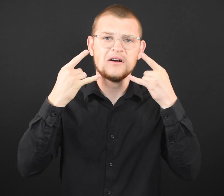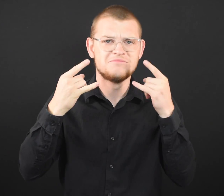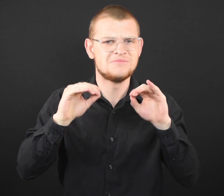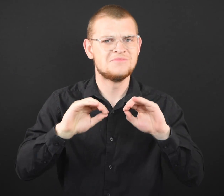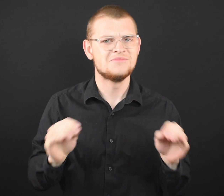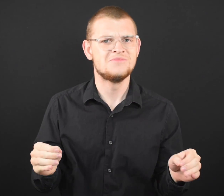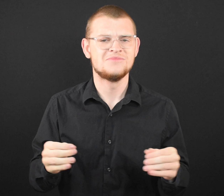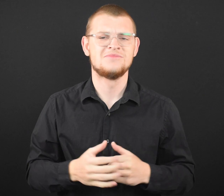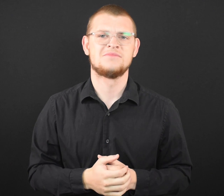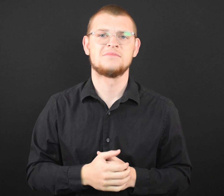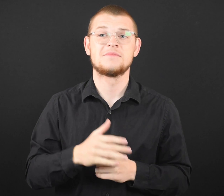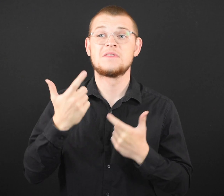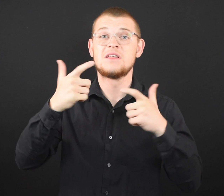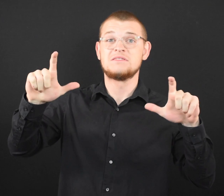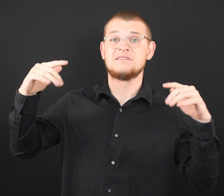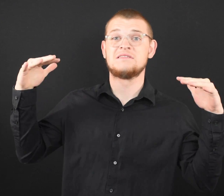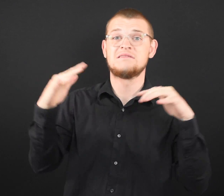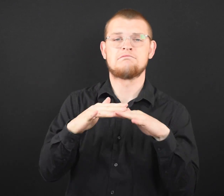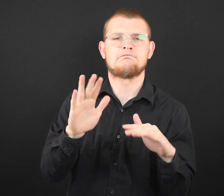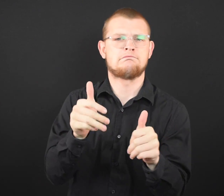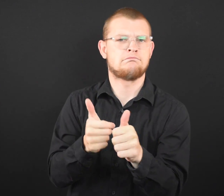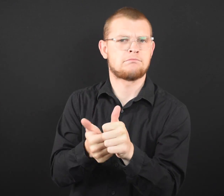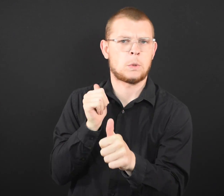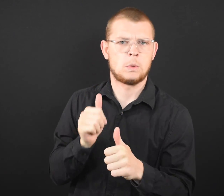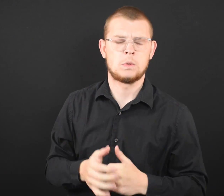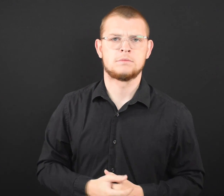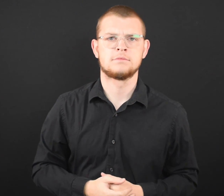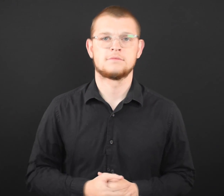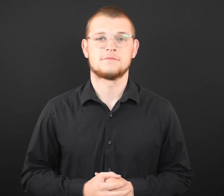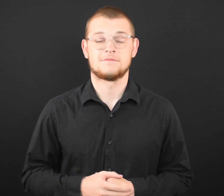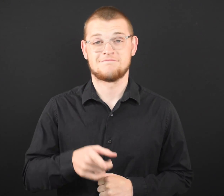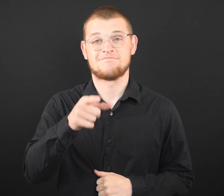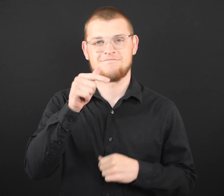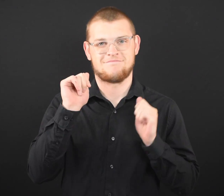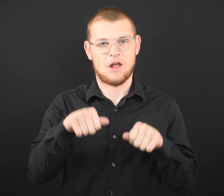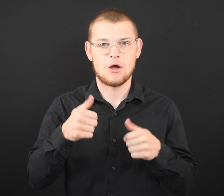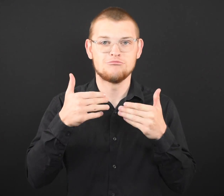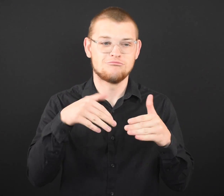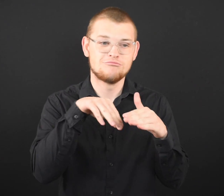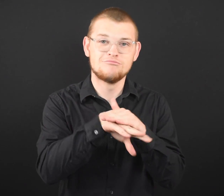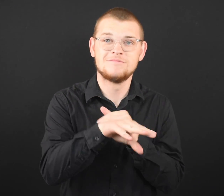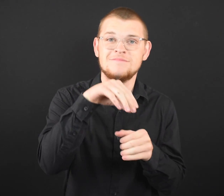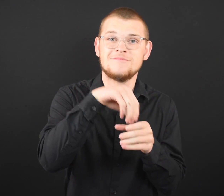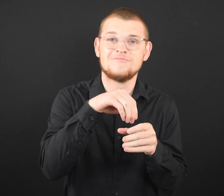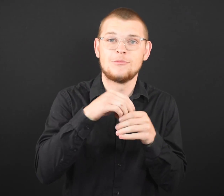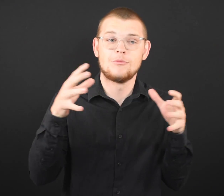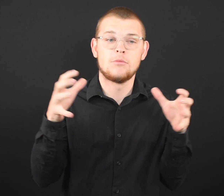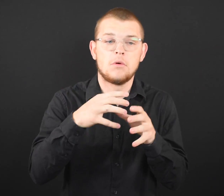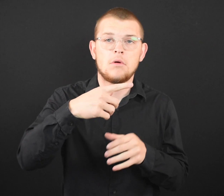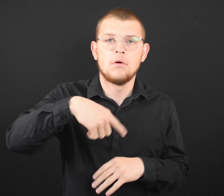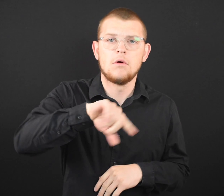without wearing a mask. Avoid larger gatherings. ● You can gather indoors with unvaccinated